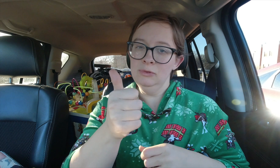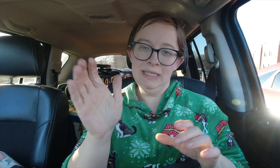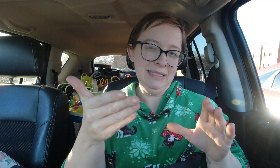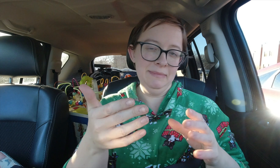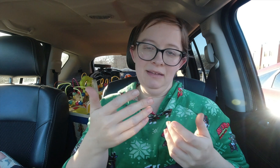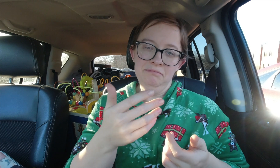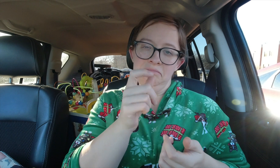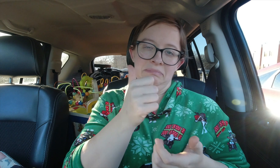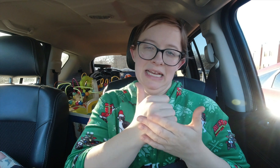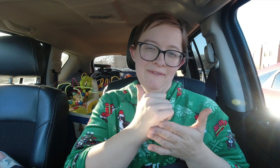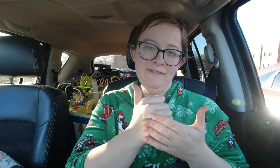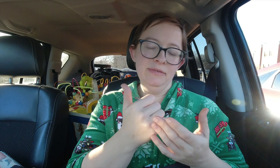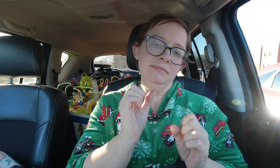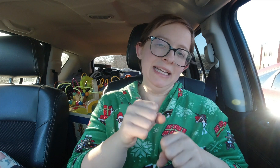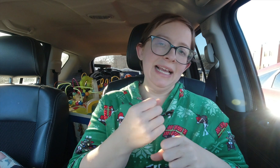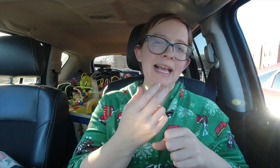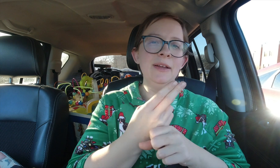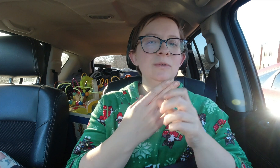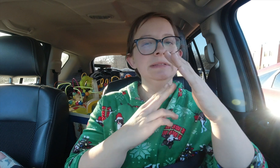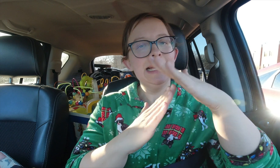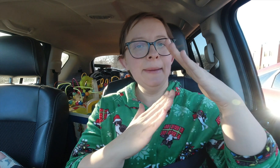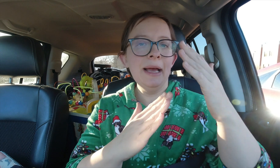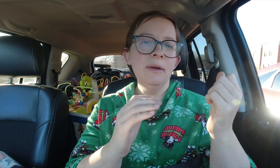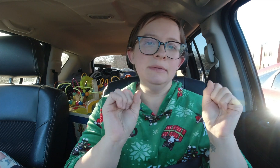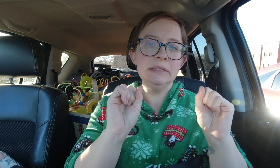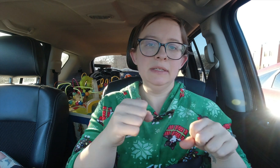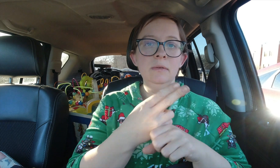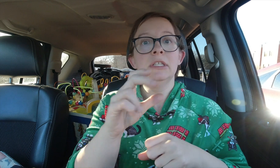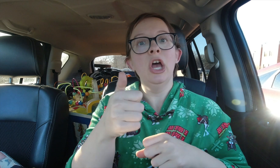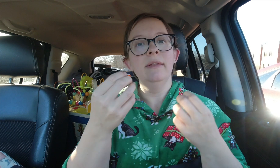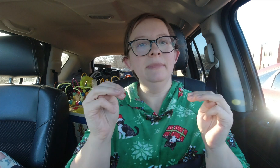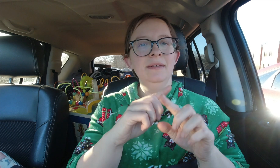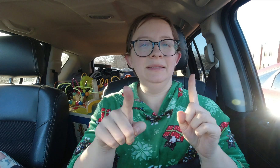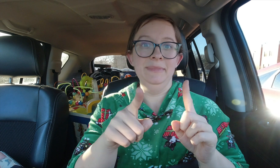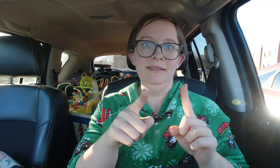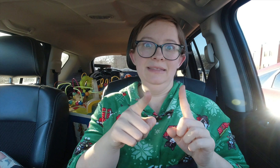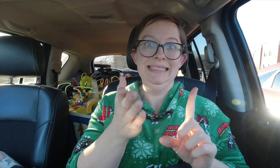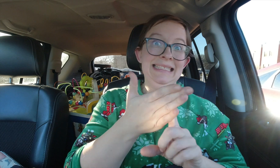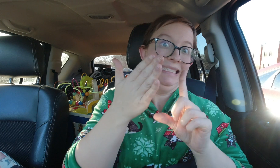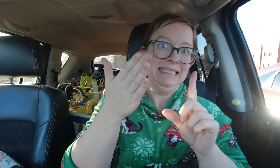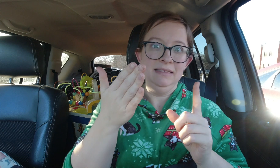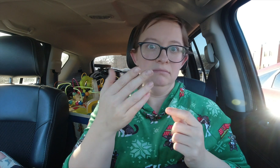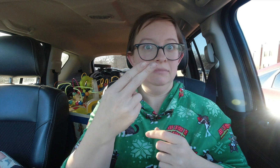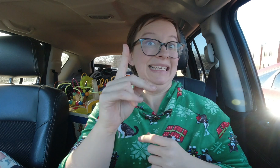We both agree we do not spank. I don't think that's helpful. I think you can use timeout. So there's other methods that you can use,